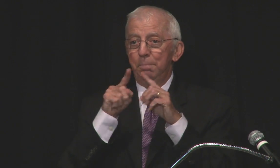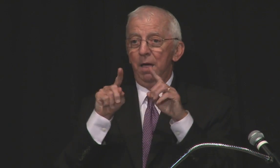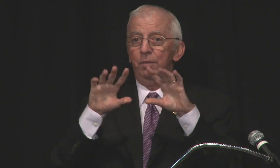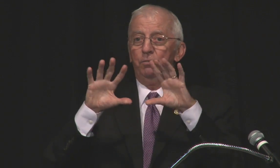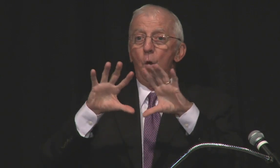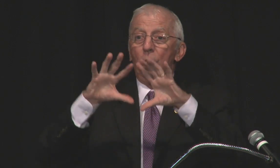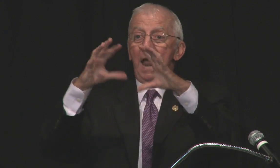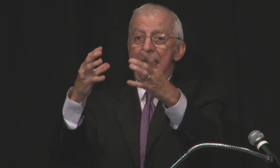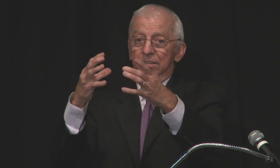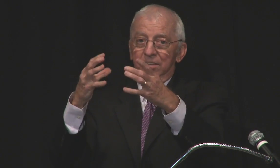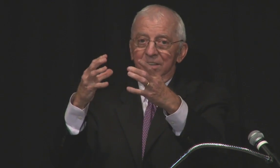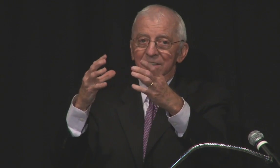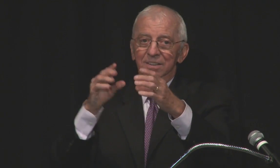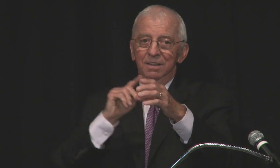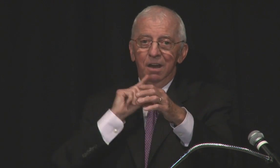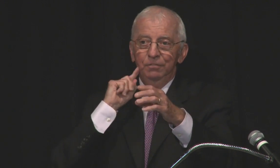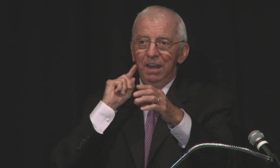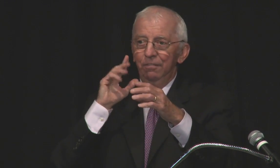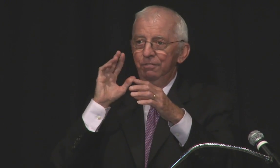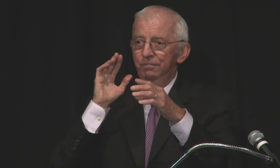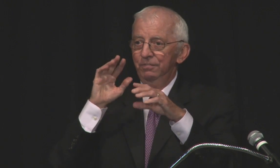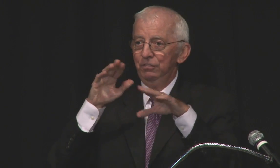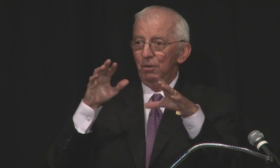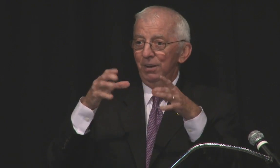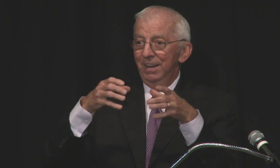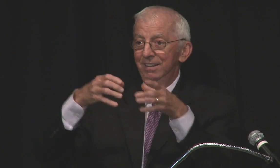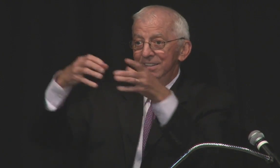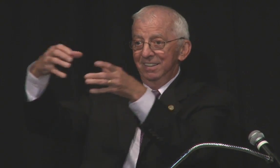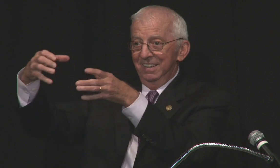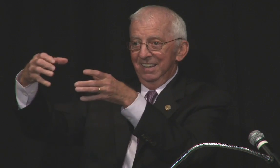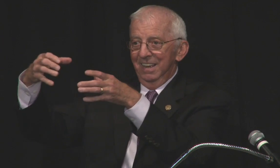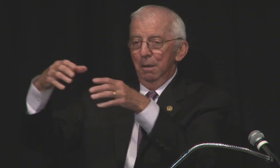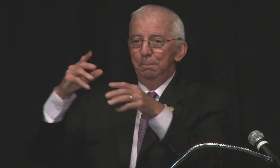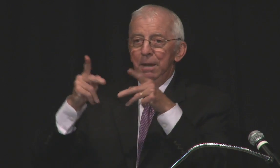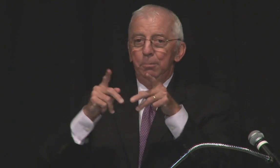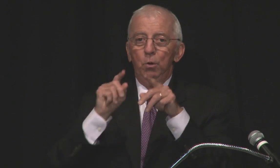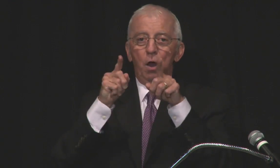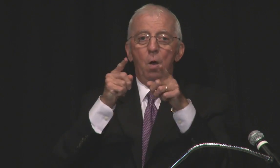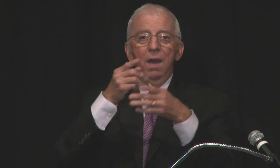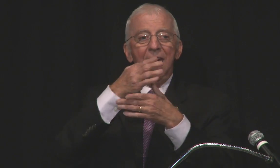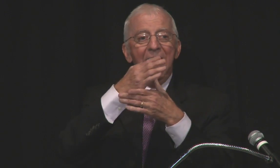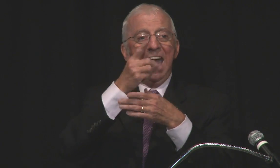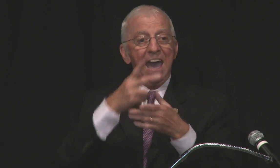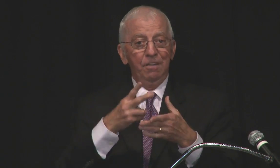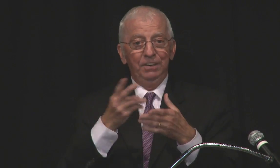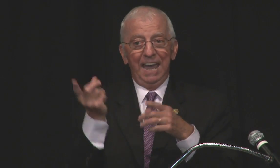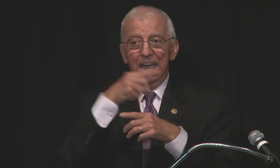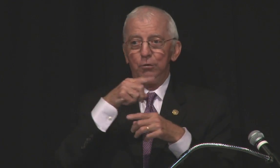but there's whole class of deaf children. People go half a day